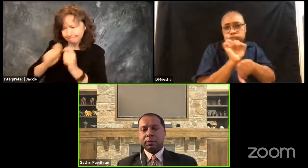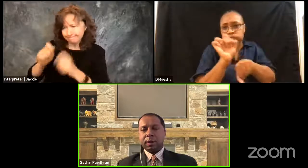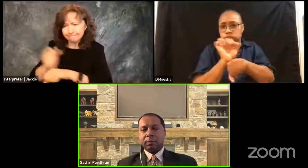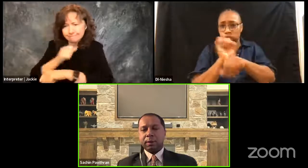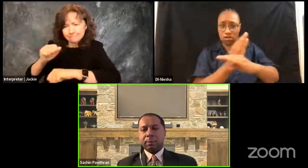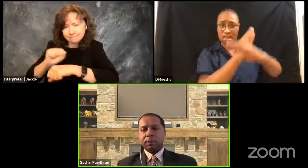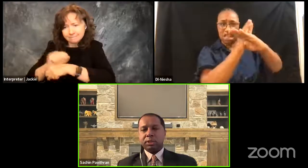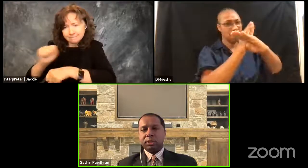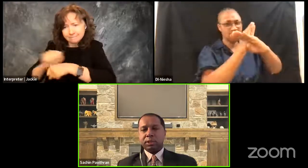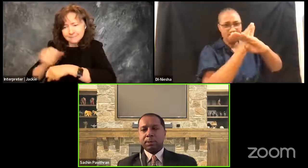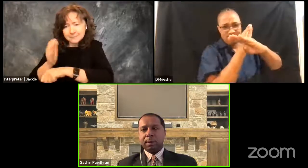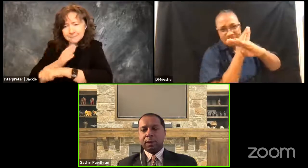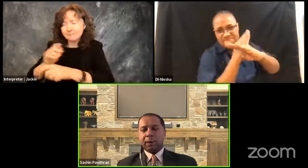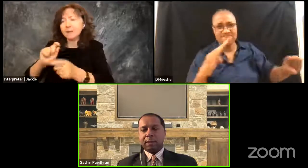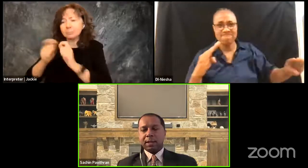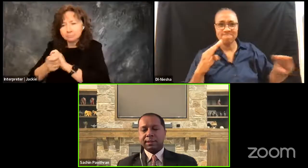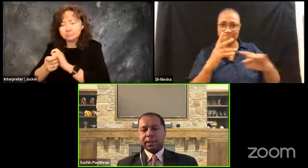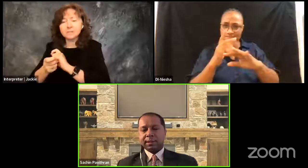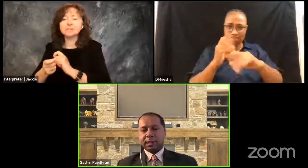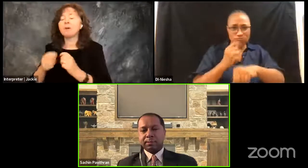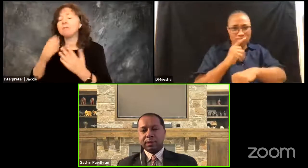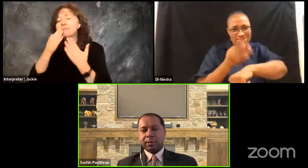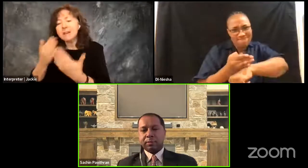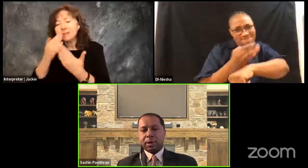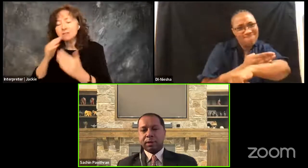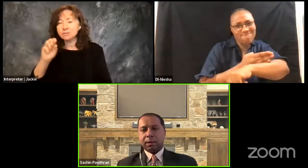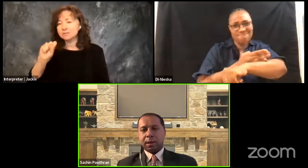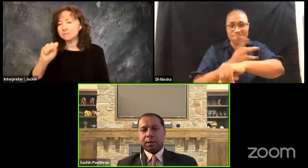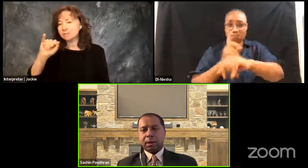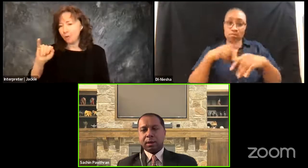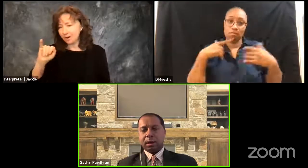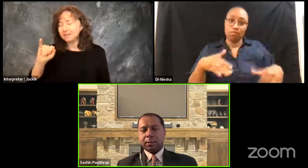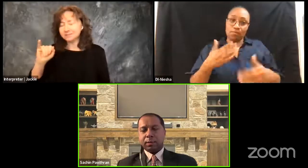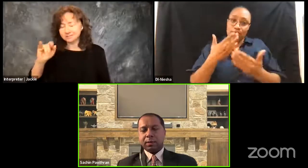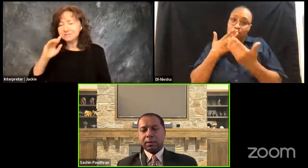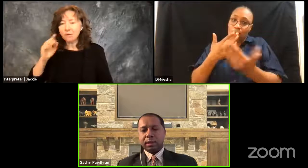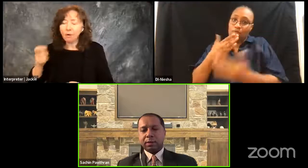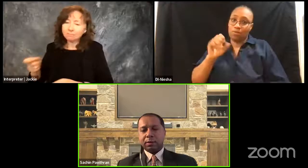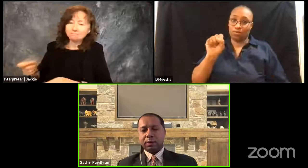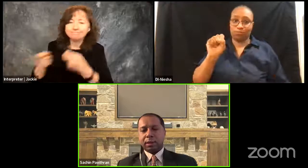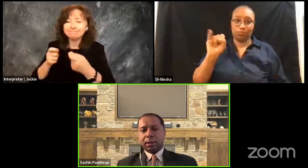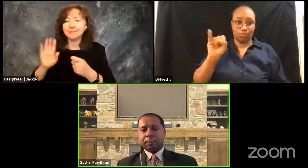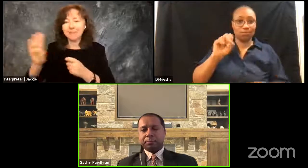do and we appreciate them advancing accessibility in all of the work that they do.